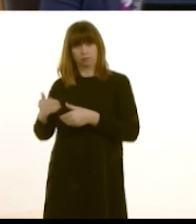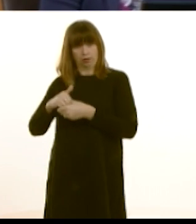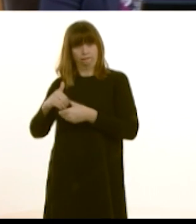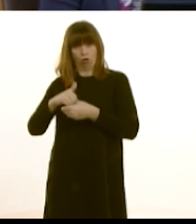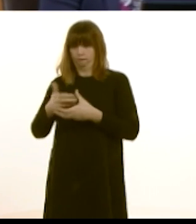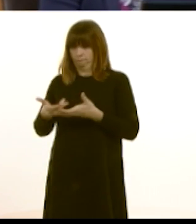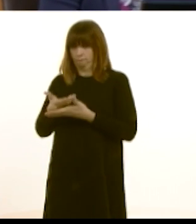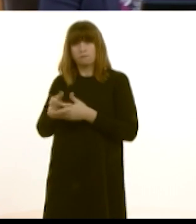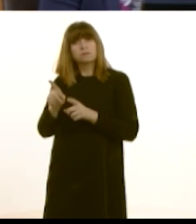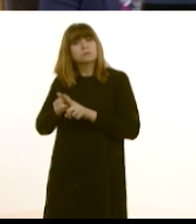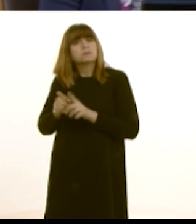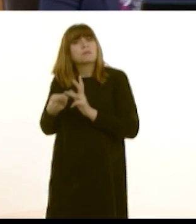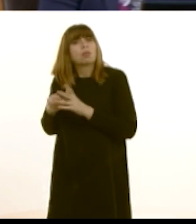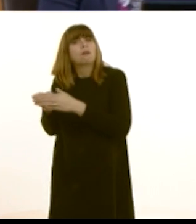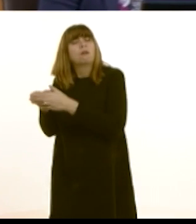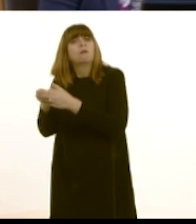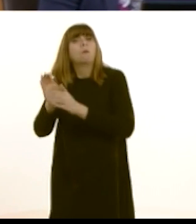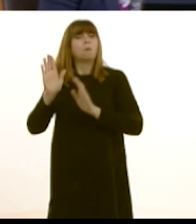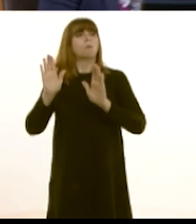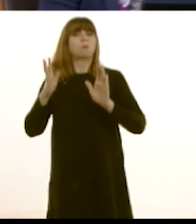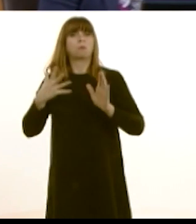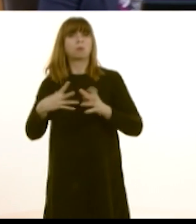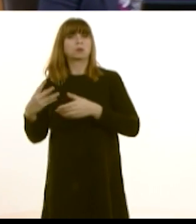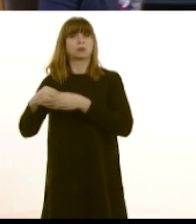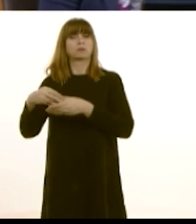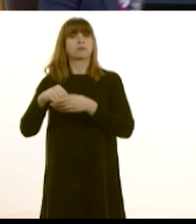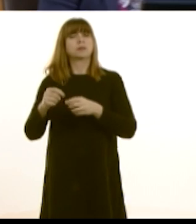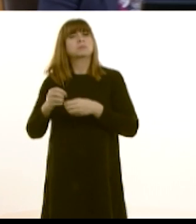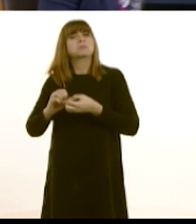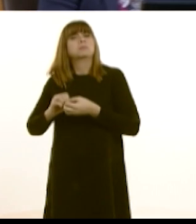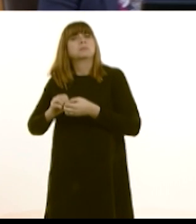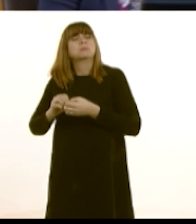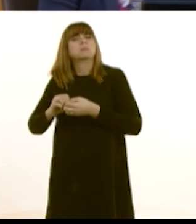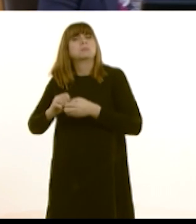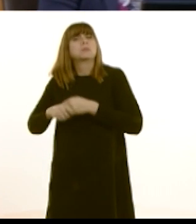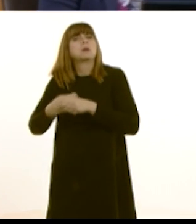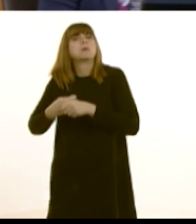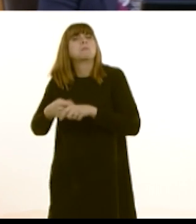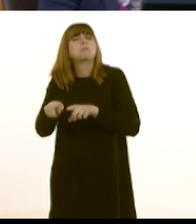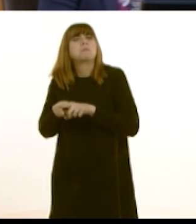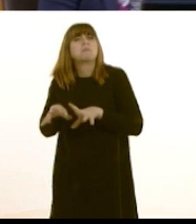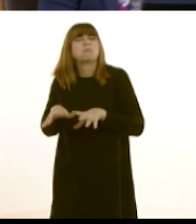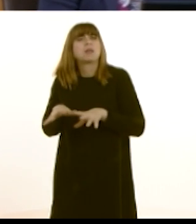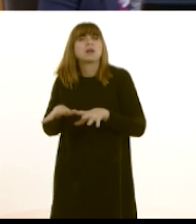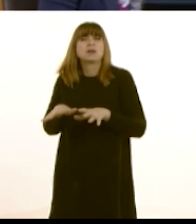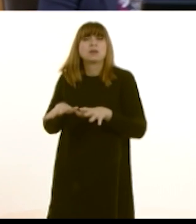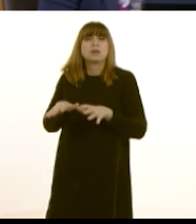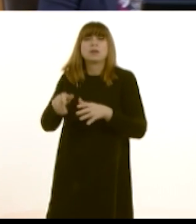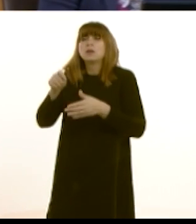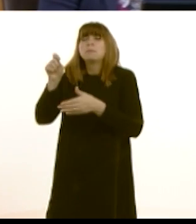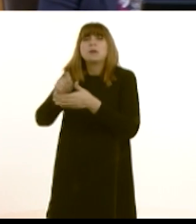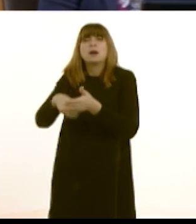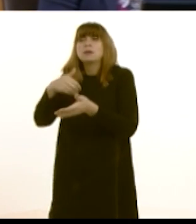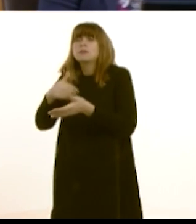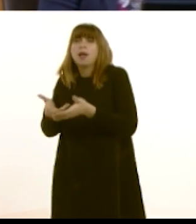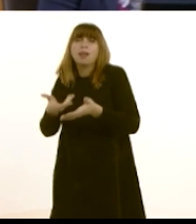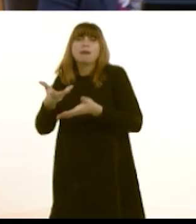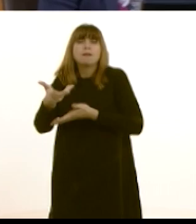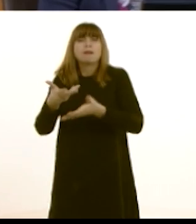Other organisations are interested in order to create the right trading environment in